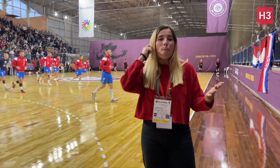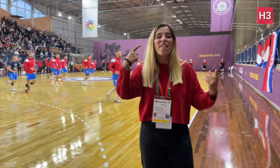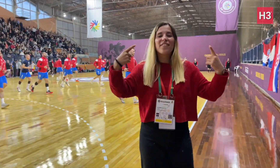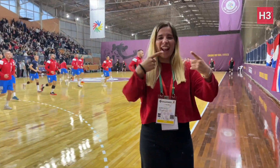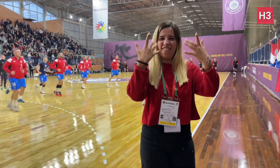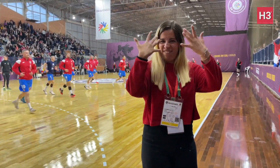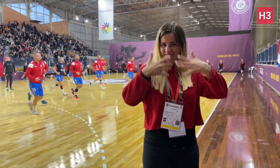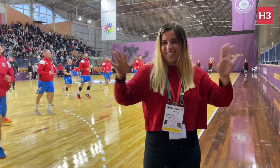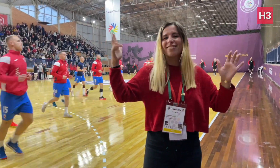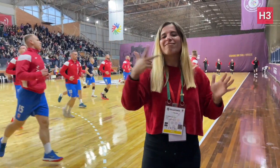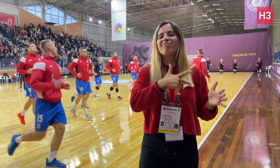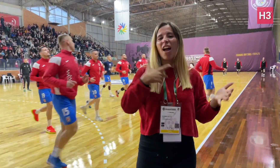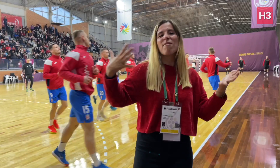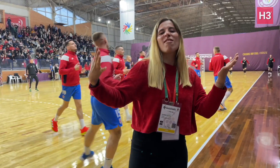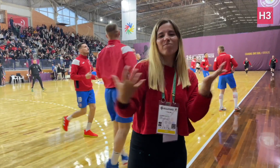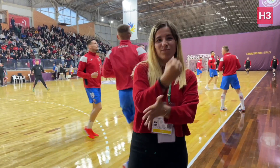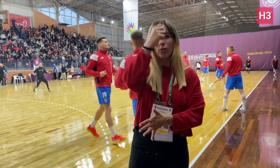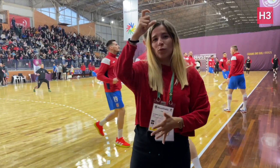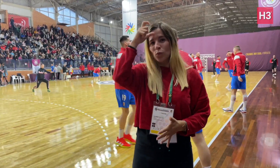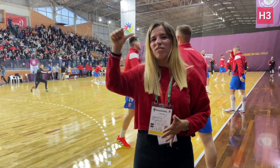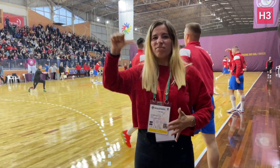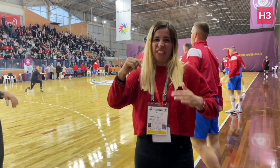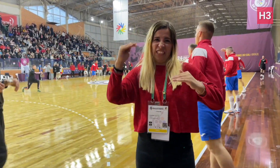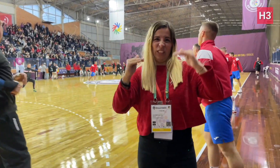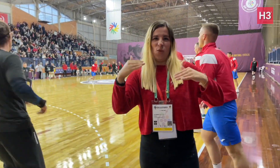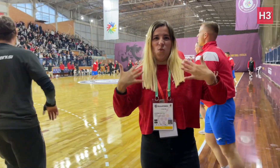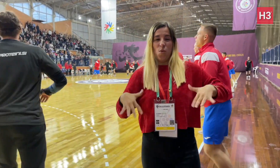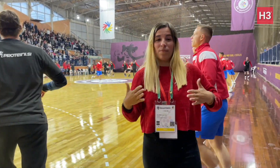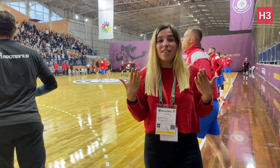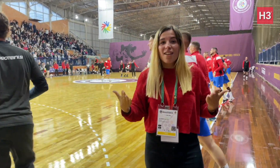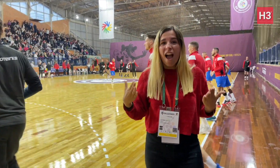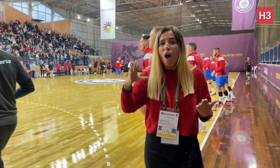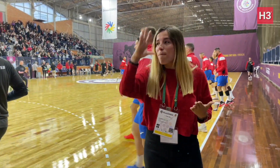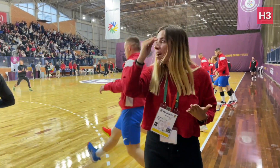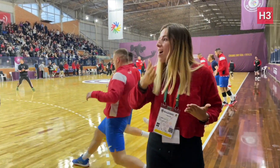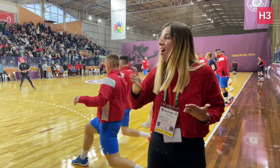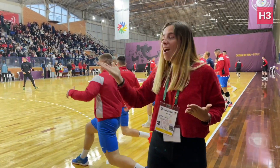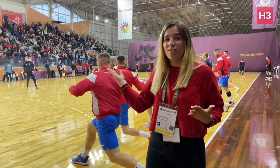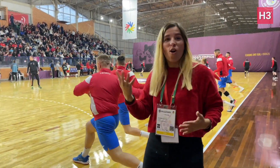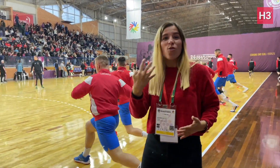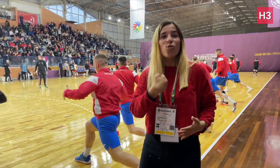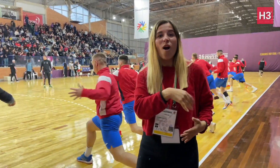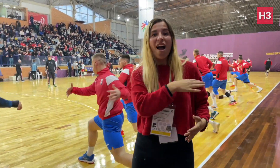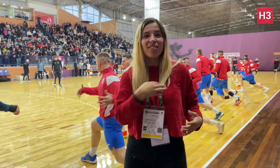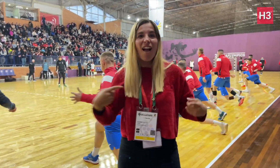The Women's Handball final has concluded. Denmark defeated Turkey.